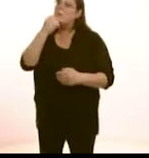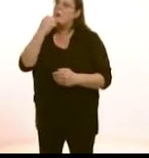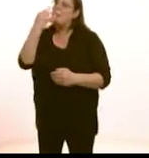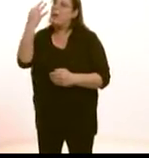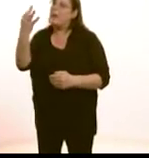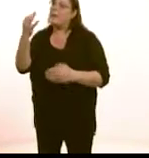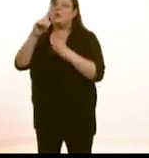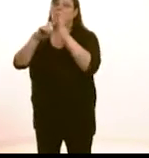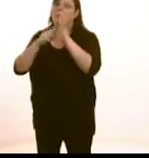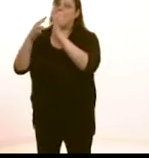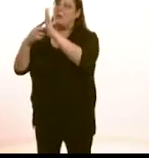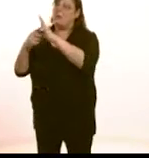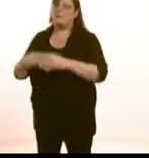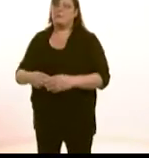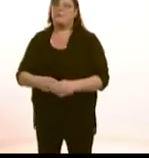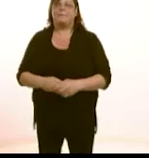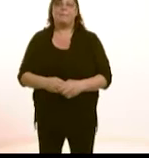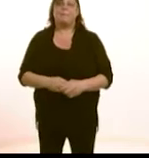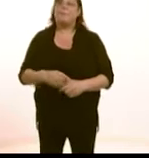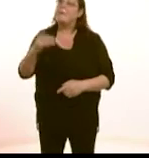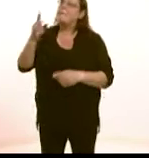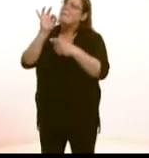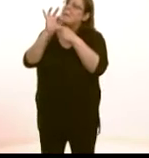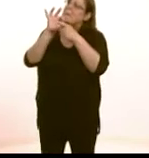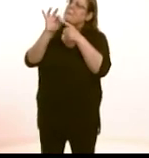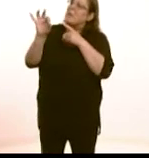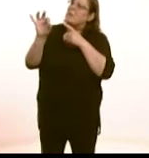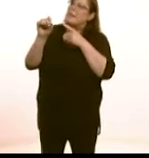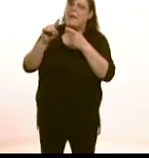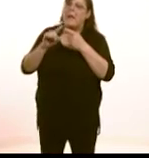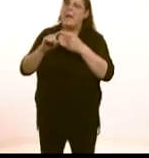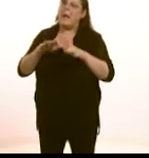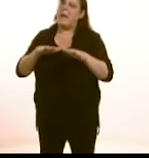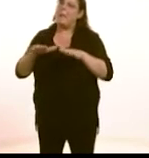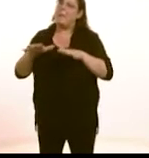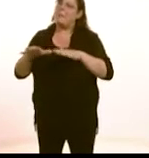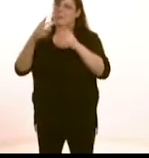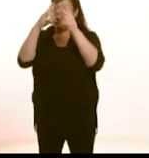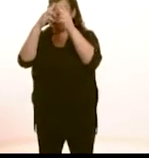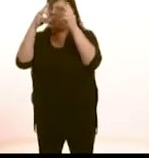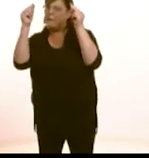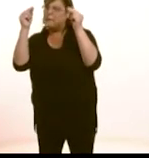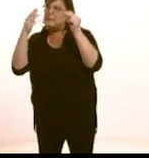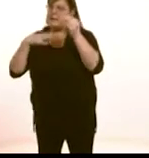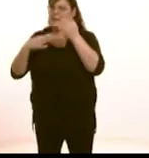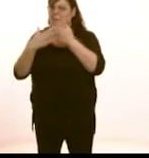What role does the First Minister envisage for specialist epilepsy nurses in delivering care and support to those living with epilepsy?